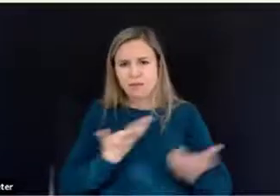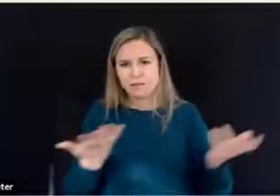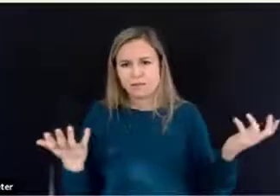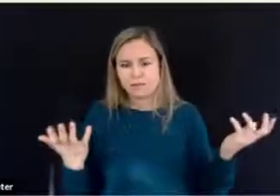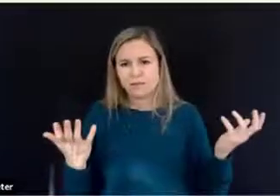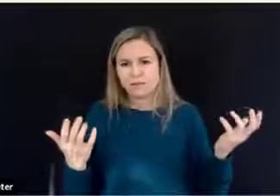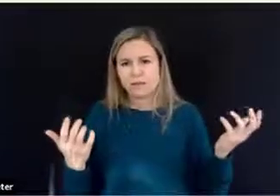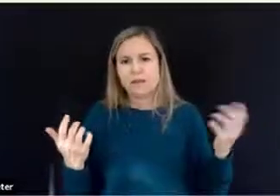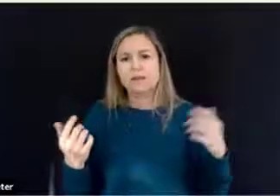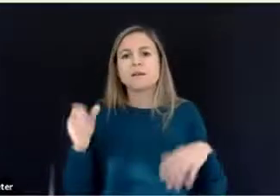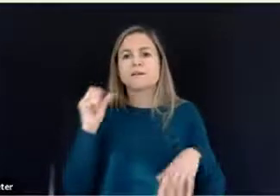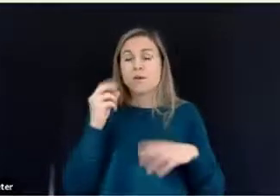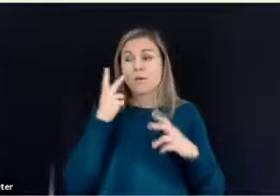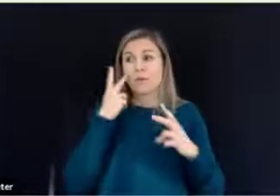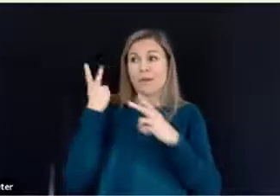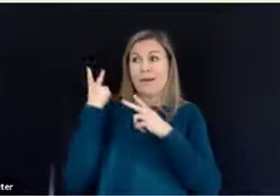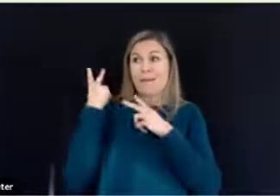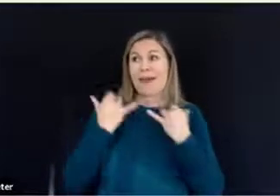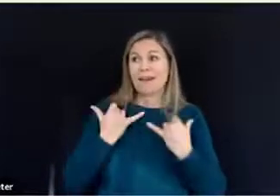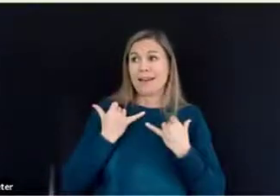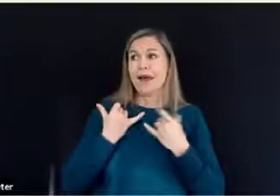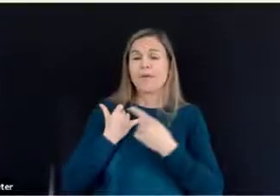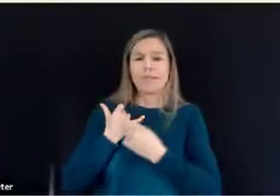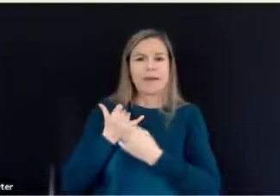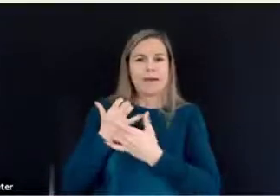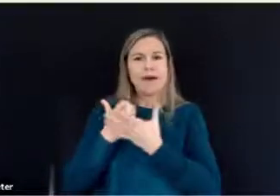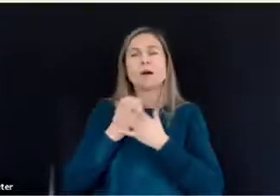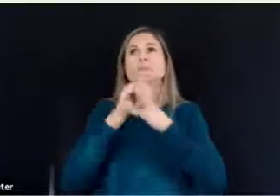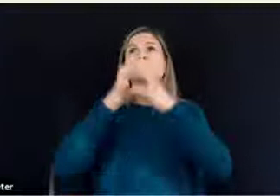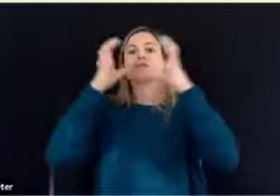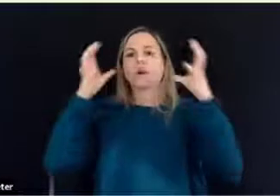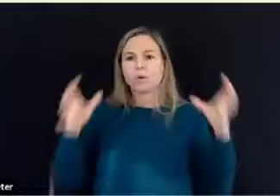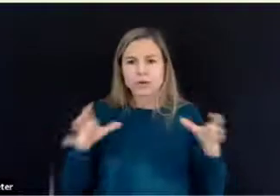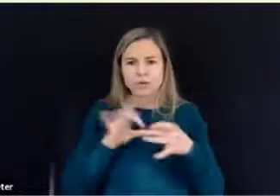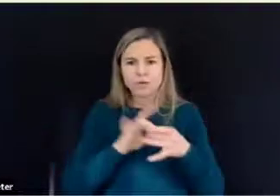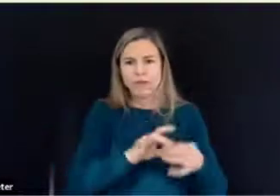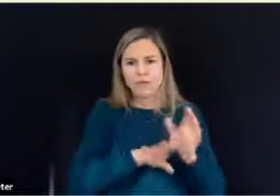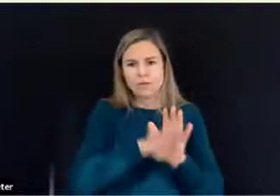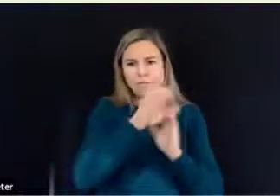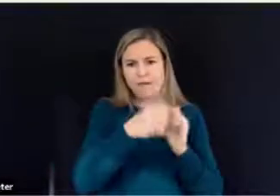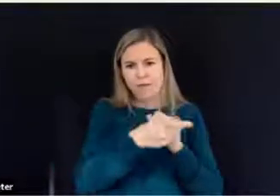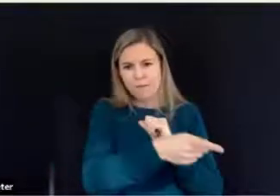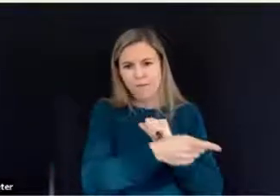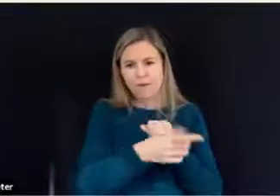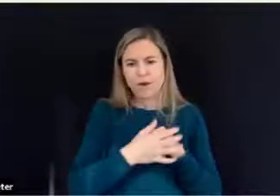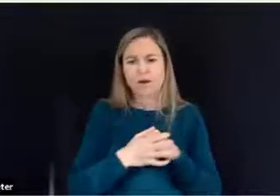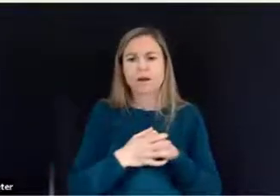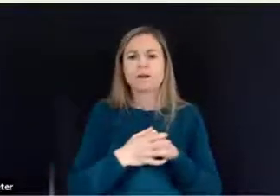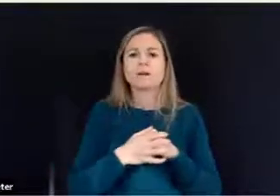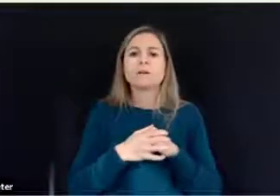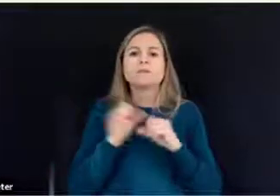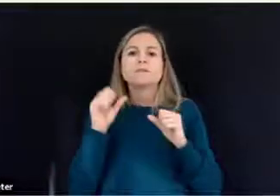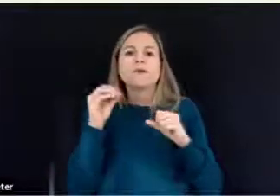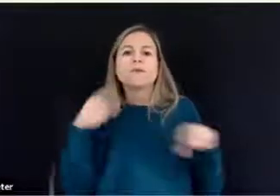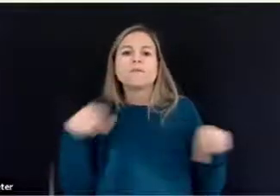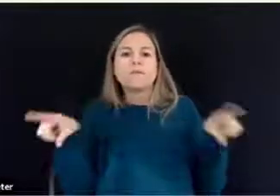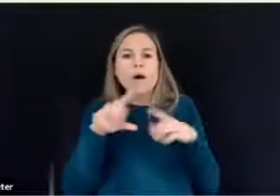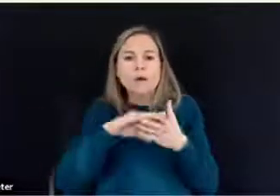looking back that was crucial for her development. So, as you all are learning about this and thinking about this